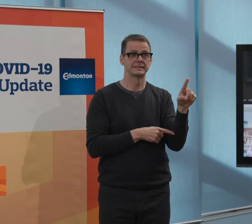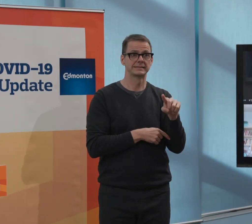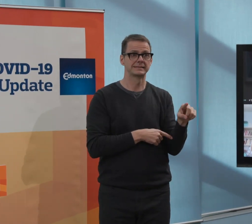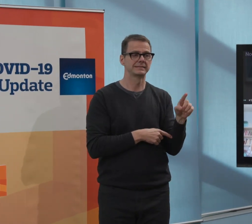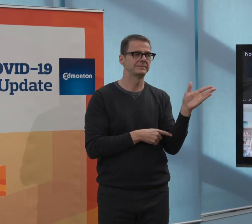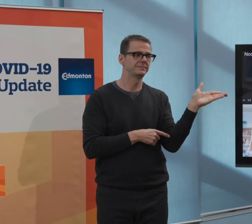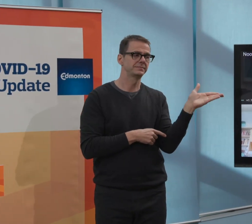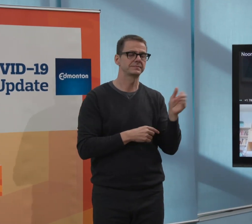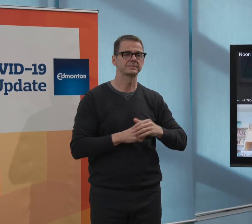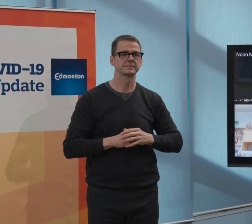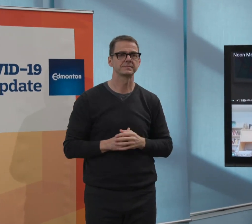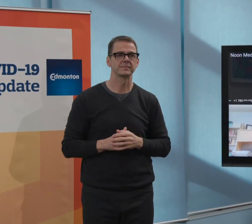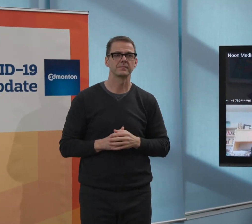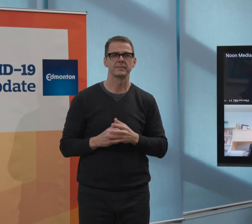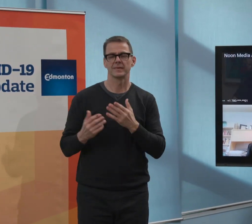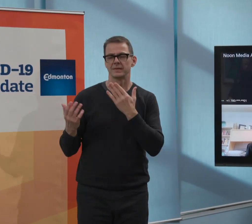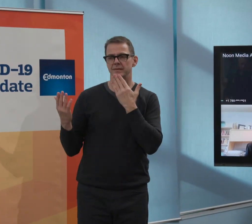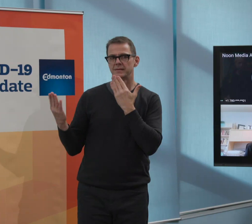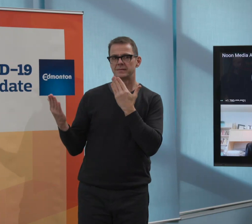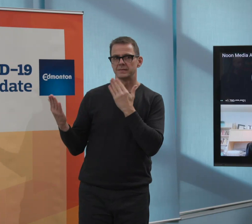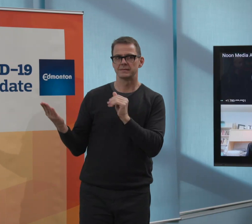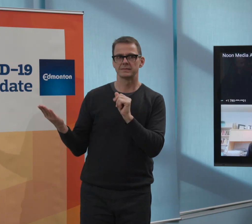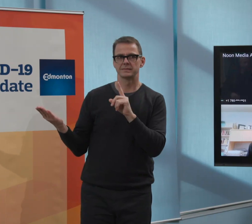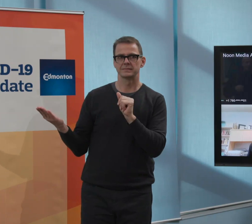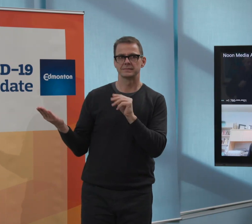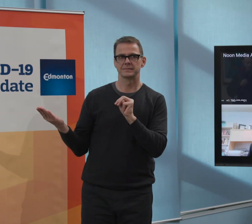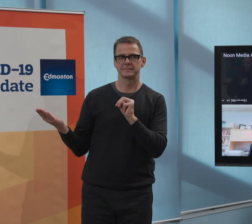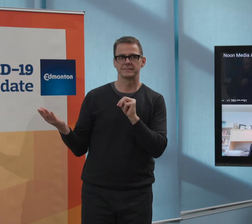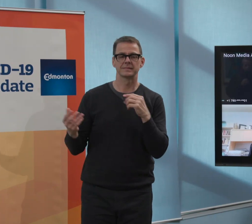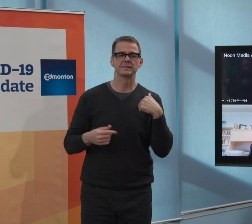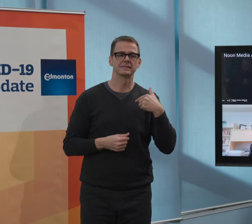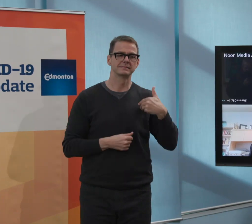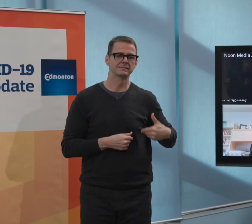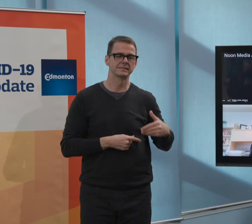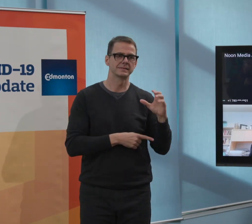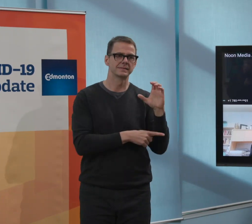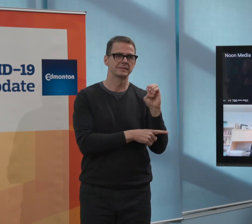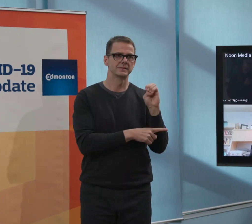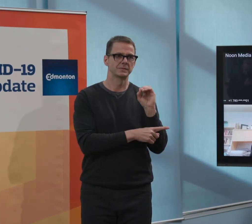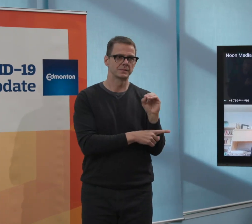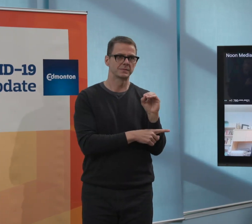Edmonton Public Library Yale has been closely monitoring the development of